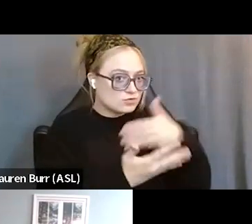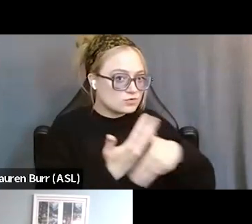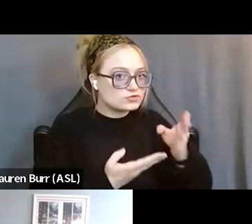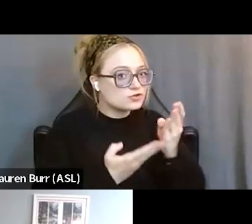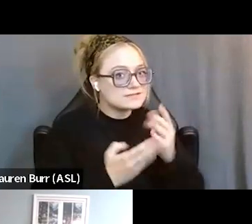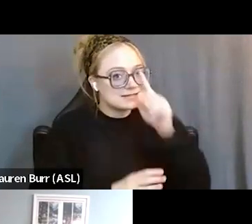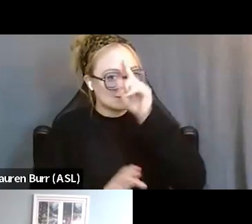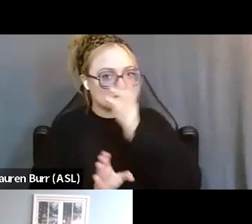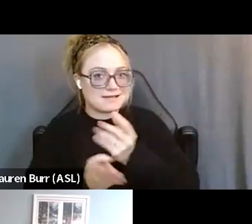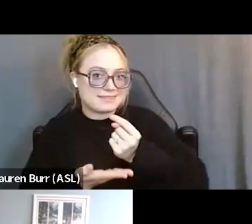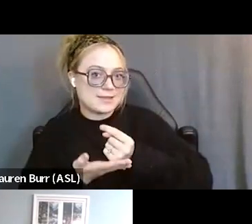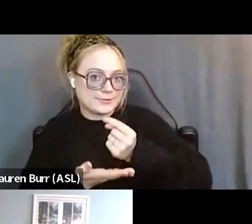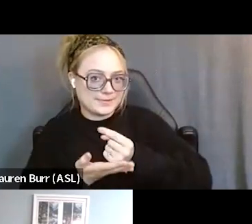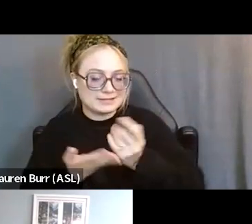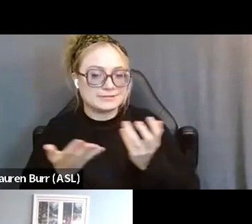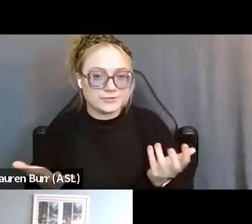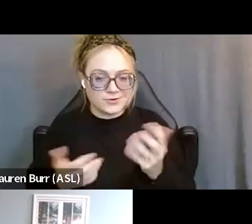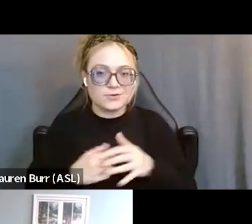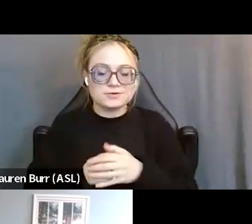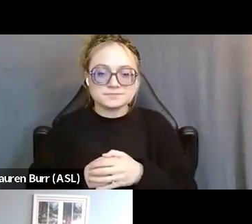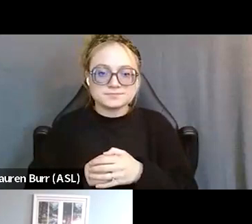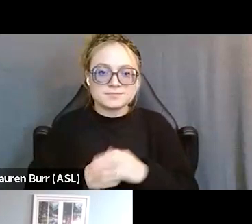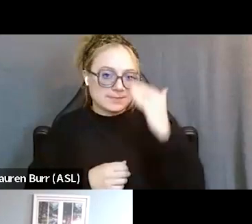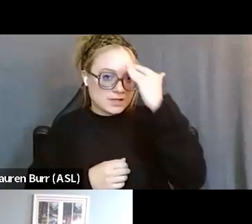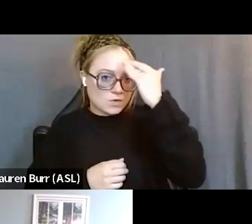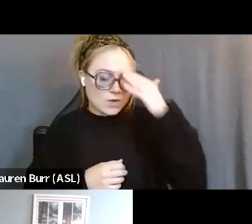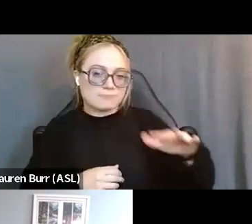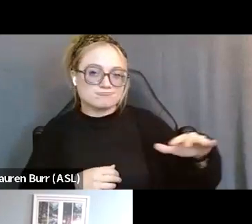So, you know, being aware of what resources are out there and, you know,